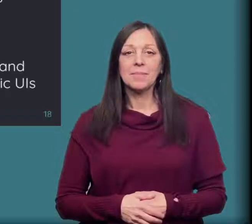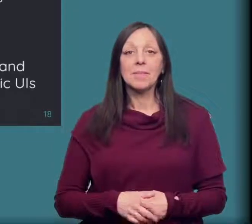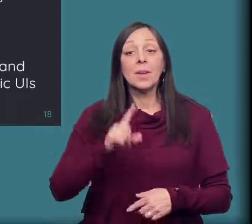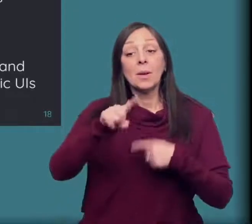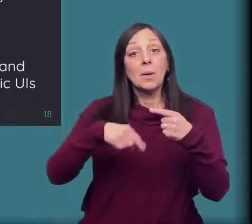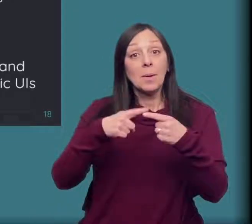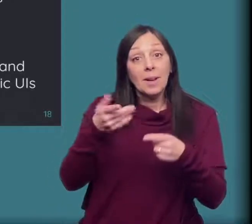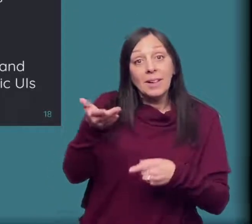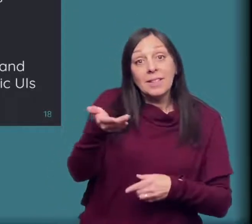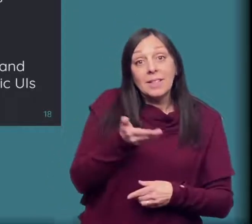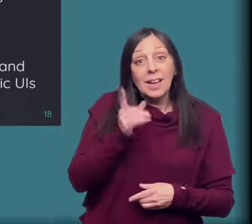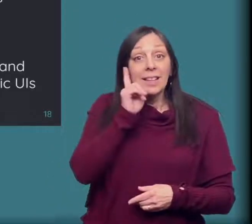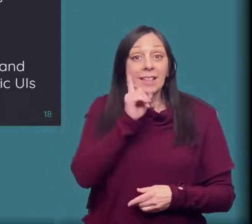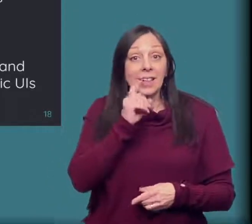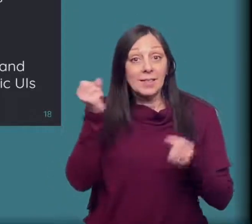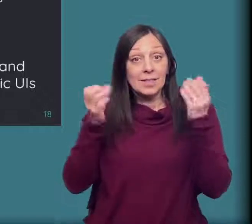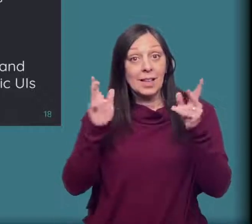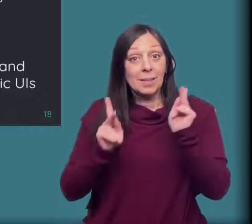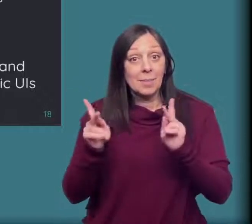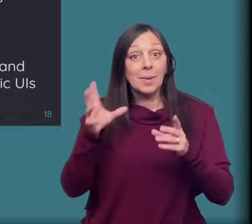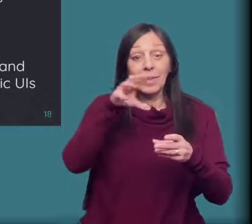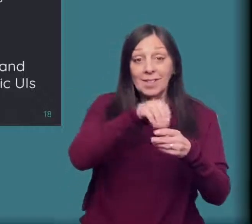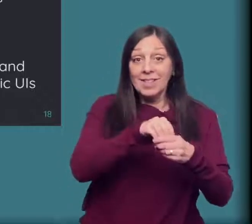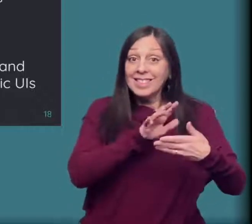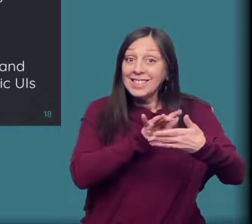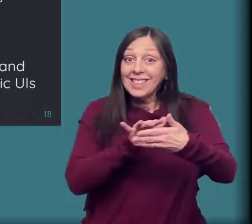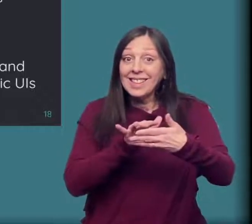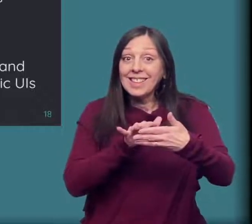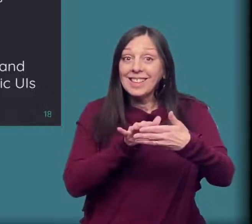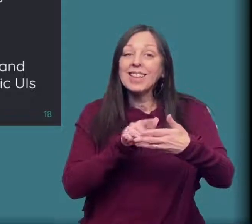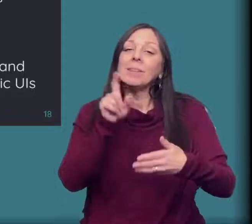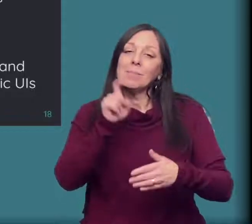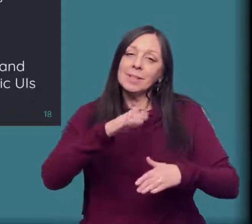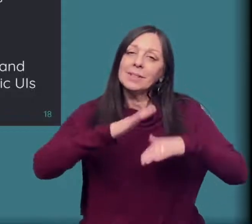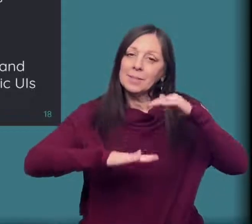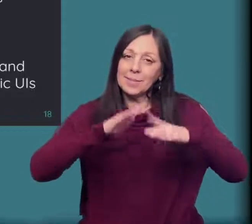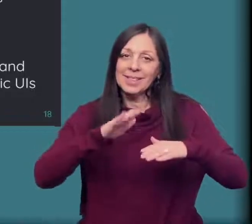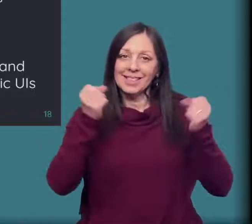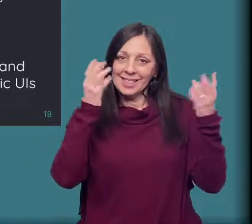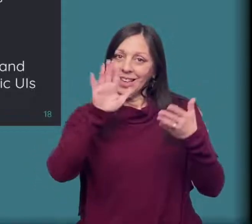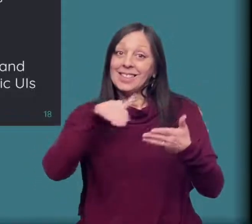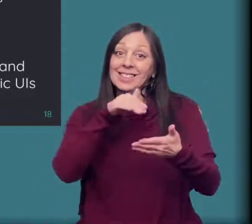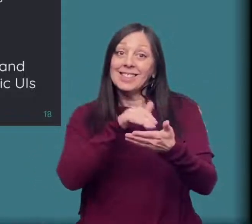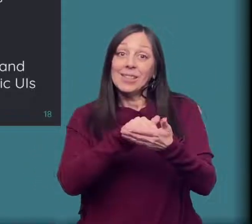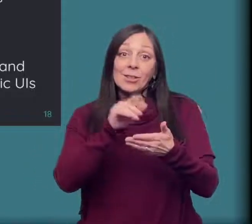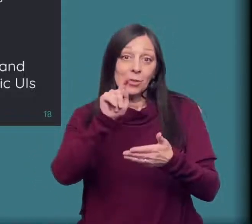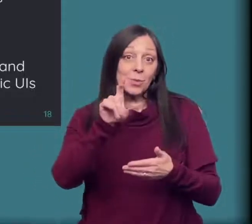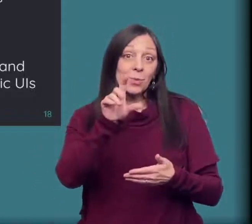We report steps towards co creation of novel ASL centric surveys via user centered processes.